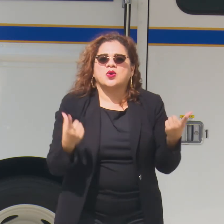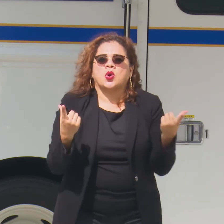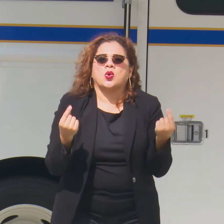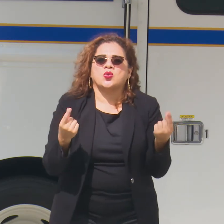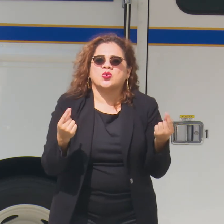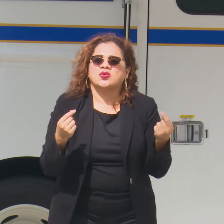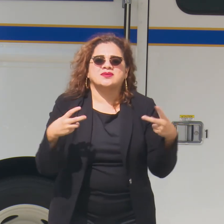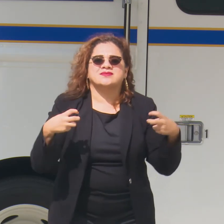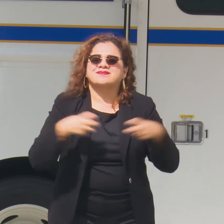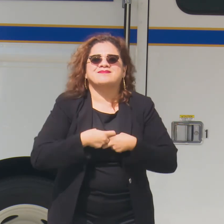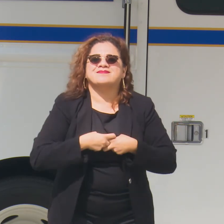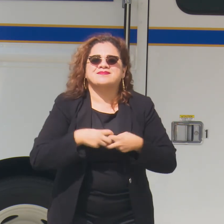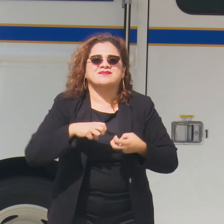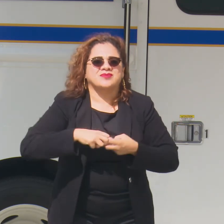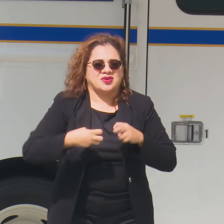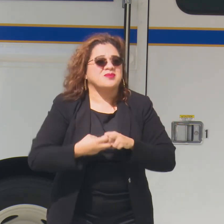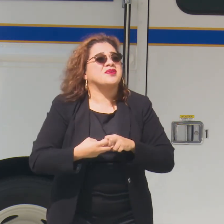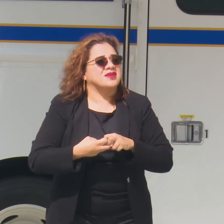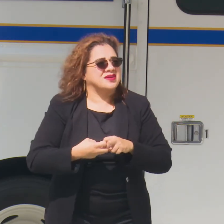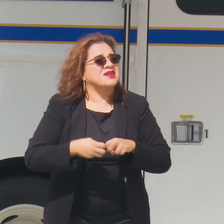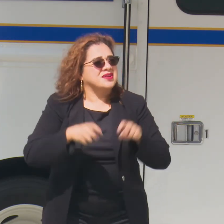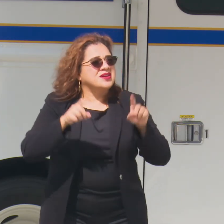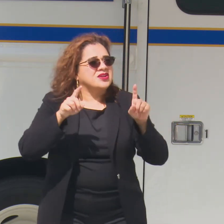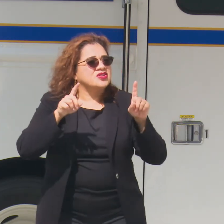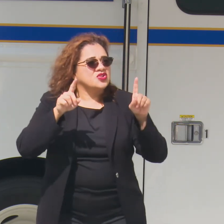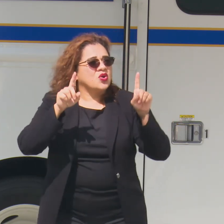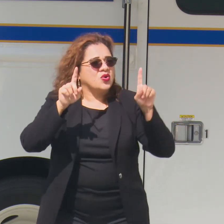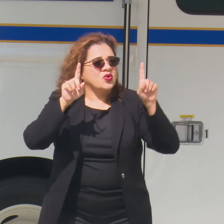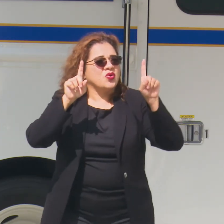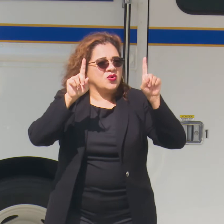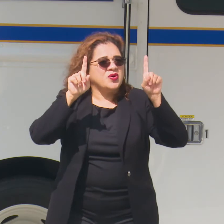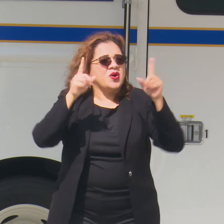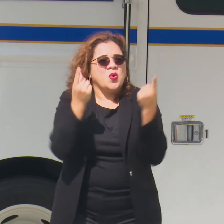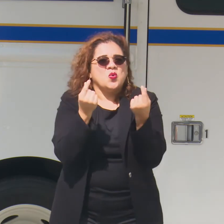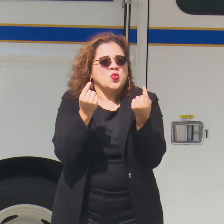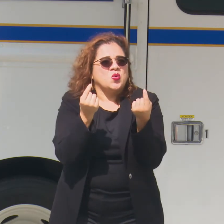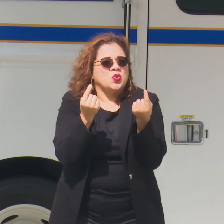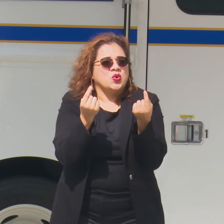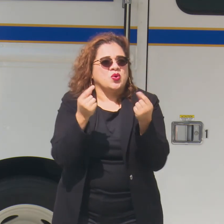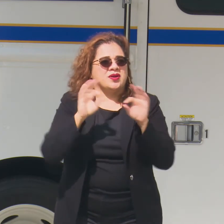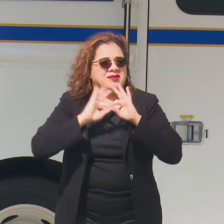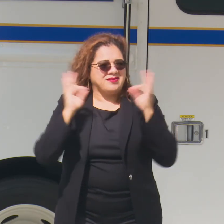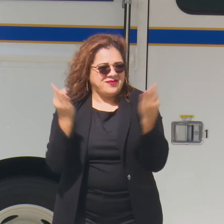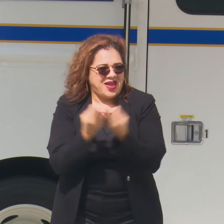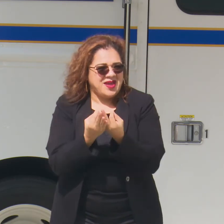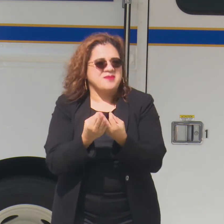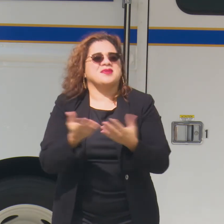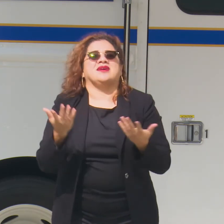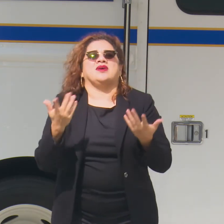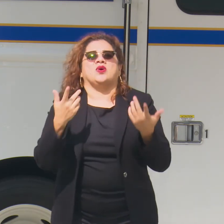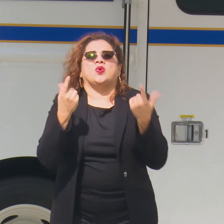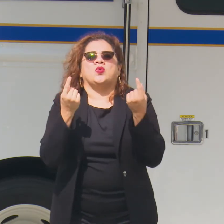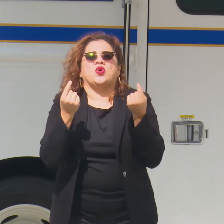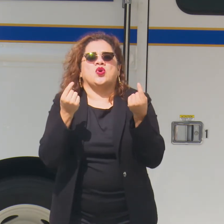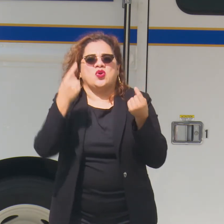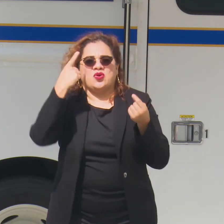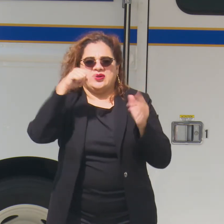And also what does that mean for my family? And so what we're partnering with the city of Long Beach is one, to do, to have access to the test.